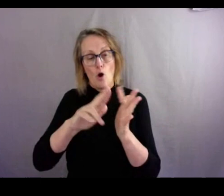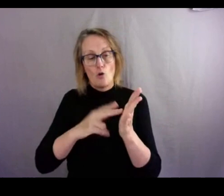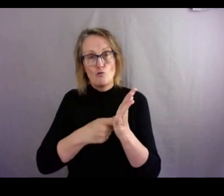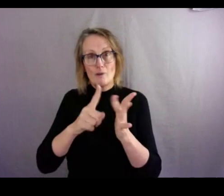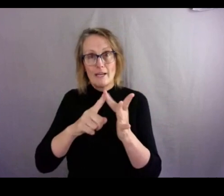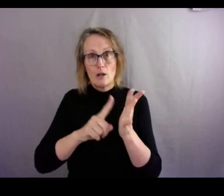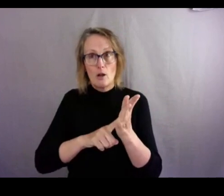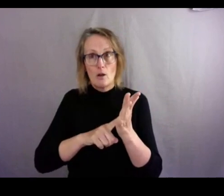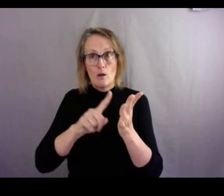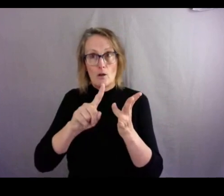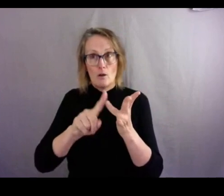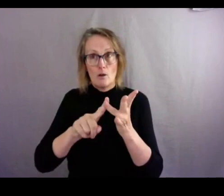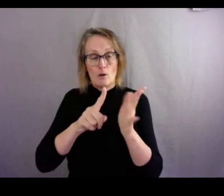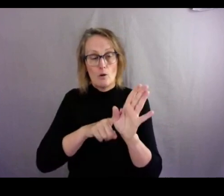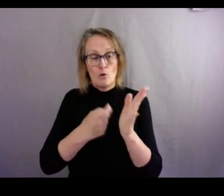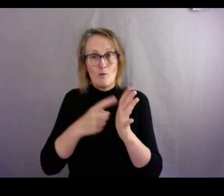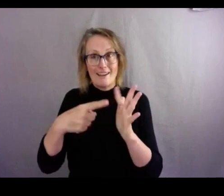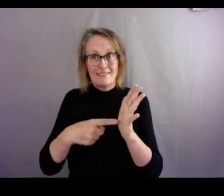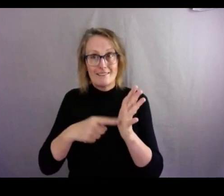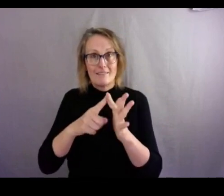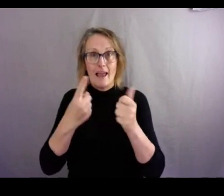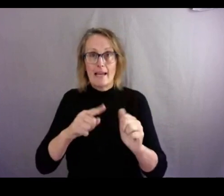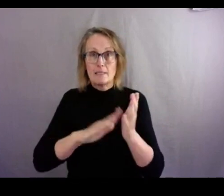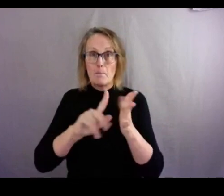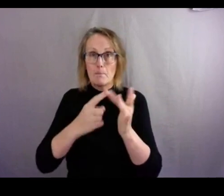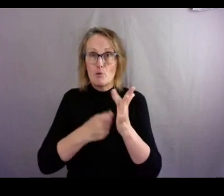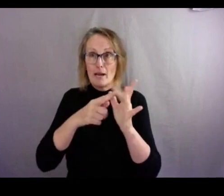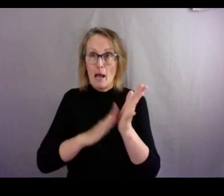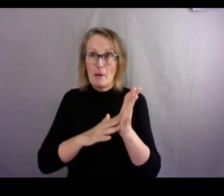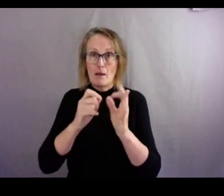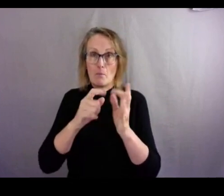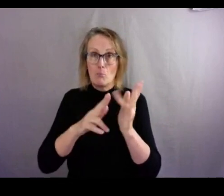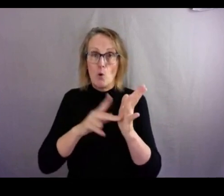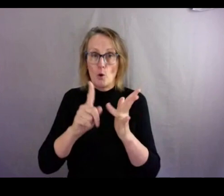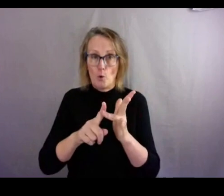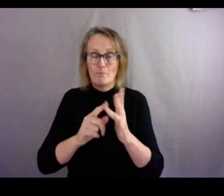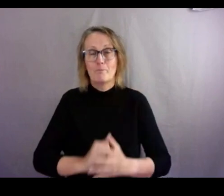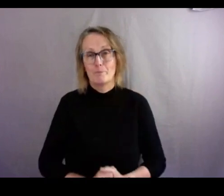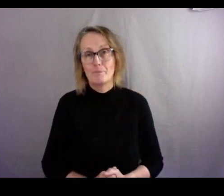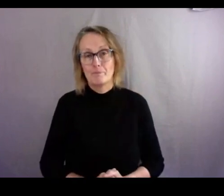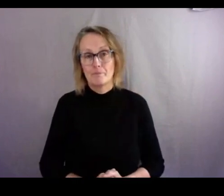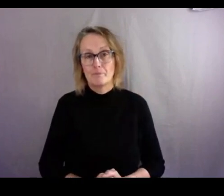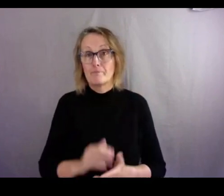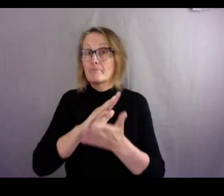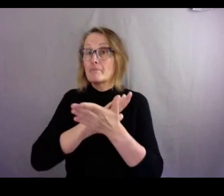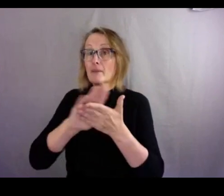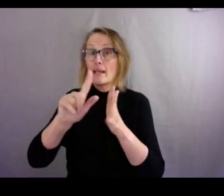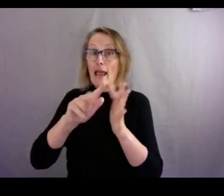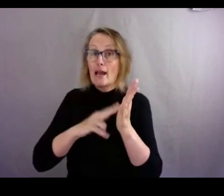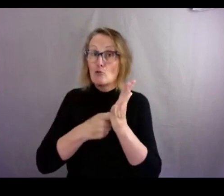former esteemed director of the Louvre and Musée d'Orsay, you have curated an exceptional exhibition here.